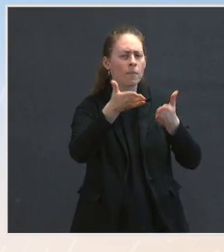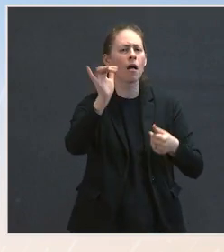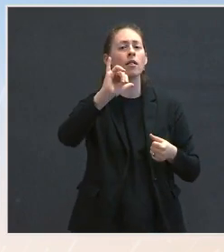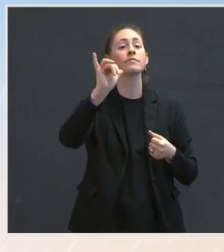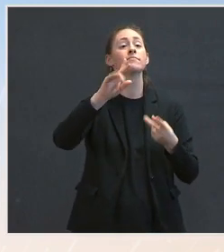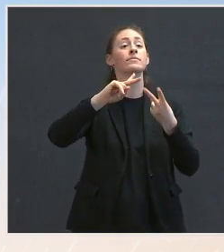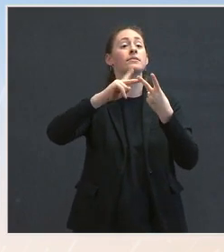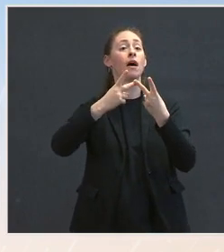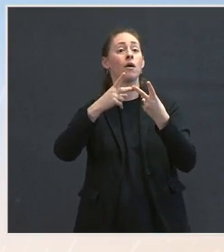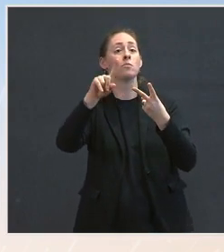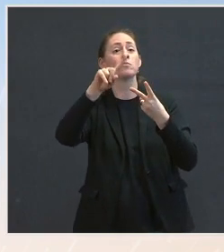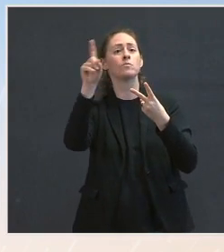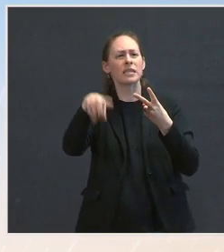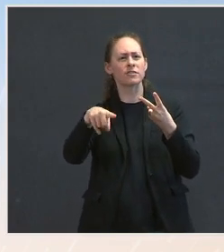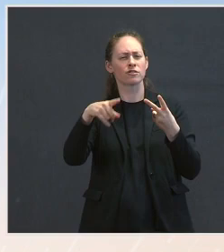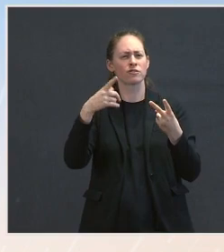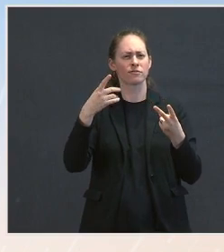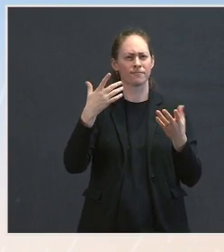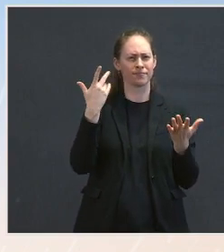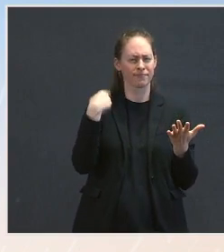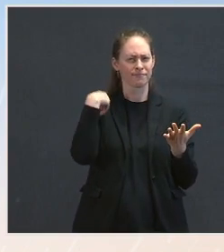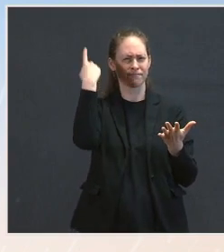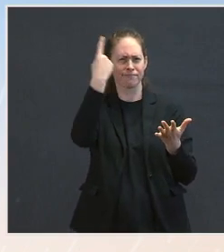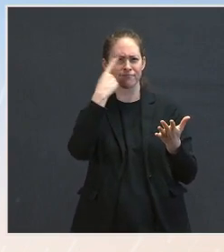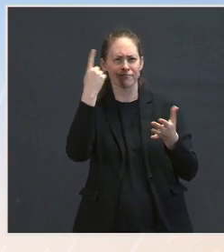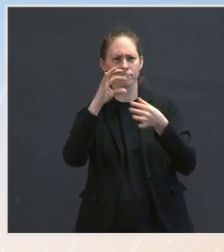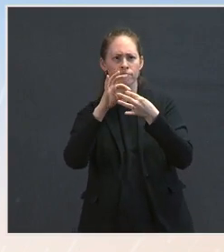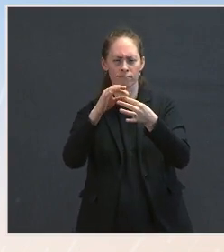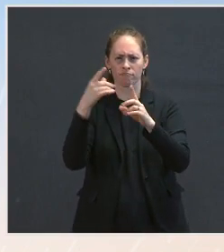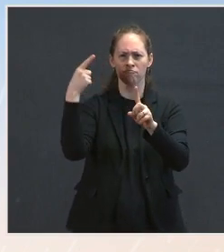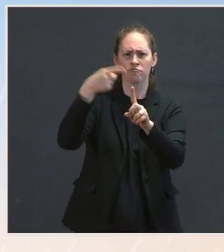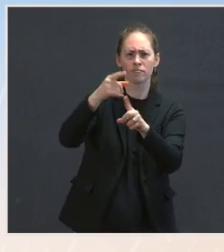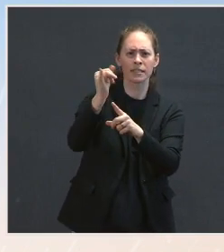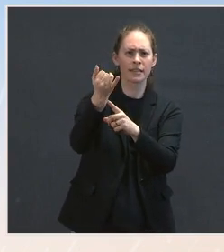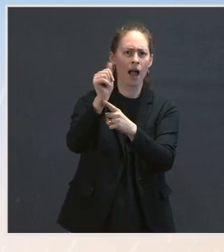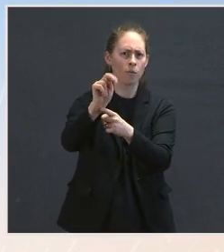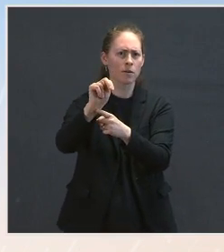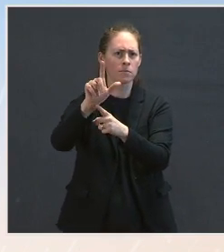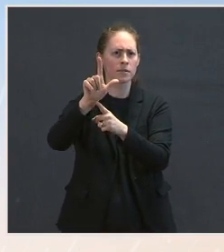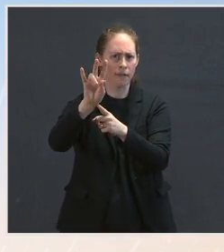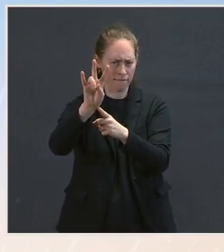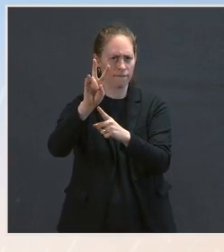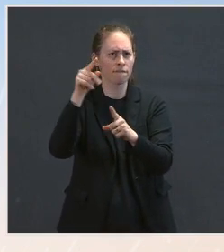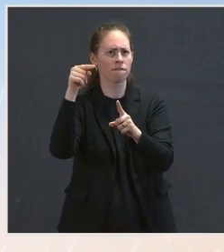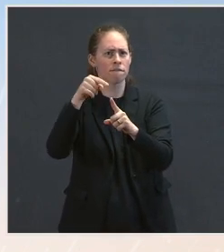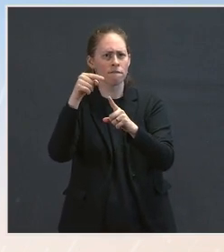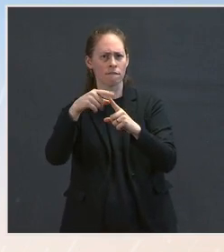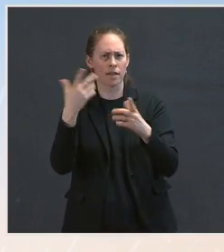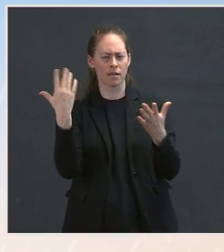announced on January 27th a study pursued -- aiming at electrifying the government fleet,